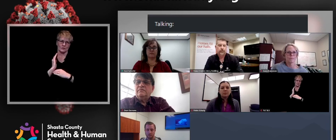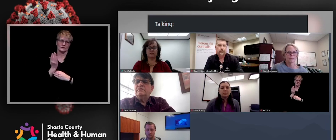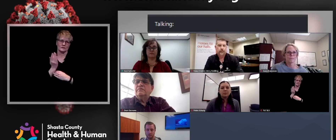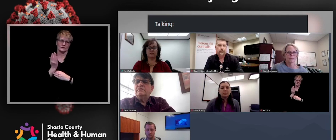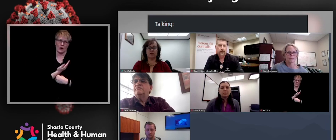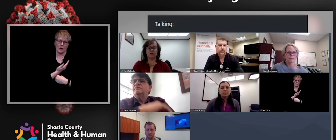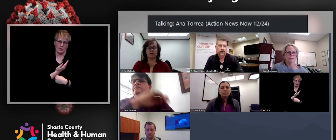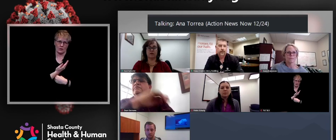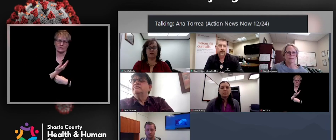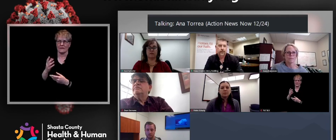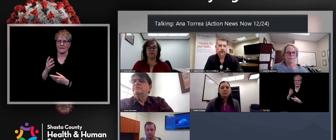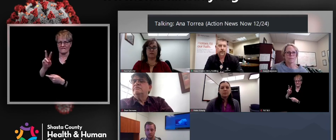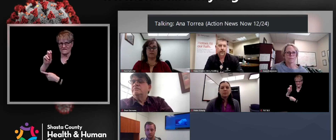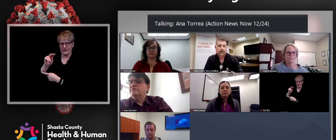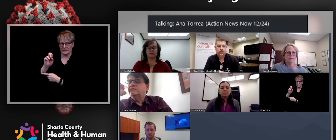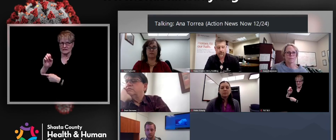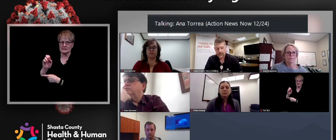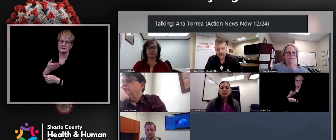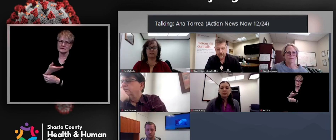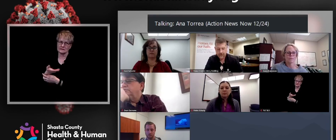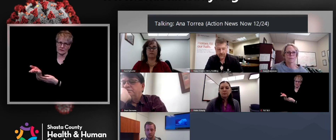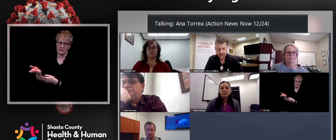And just to follow up on that for anyone here who's kind of